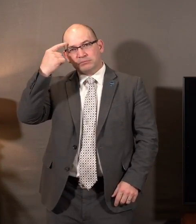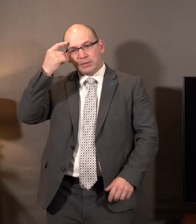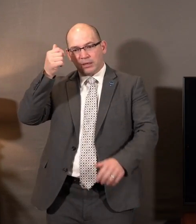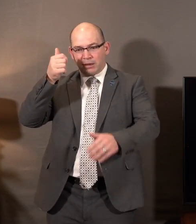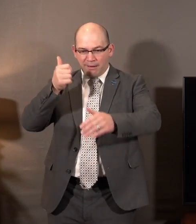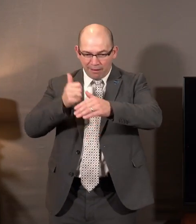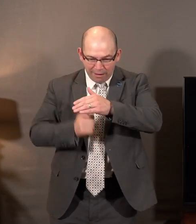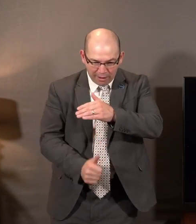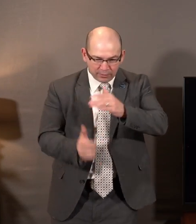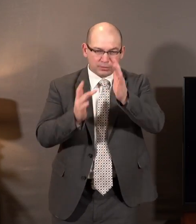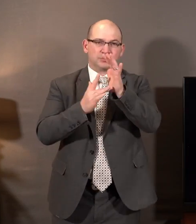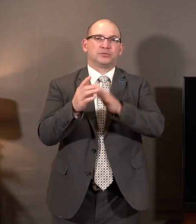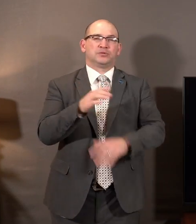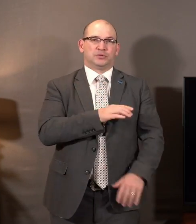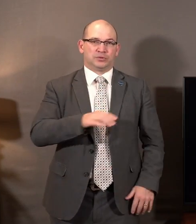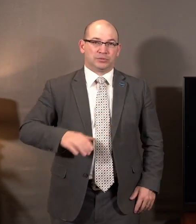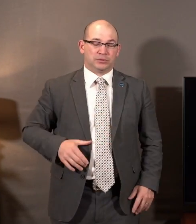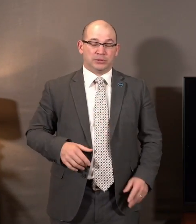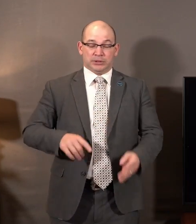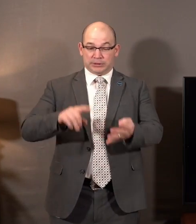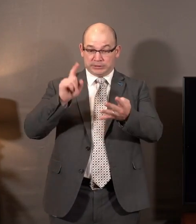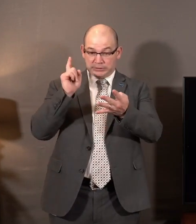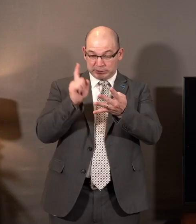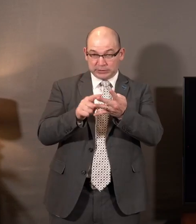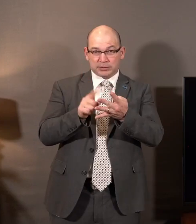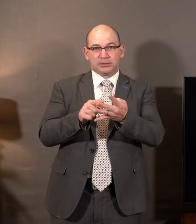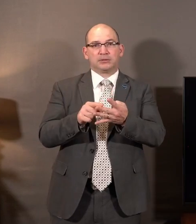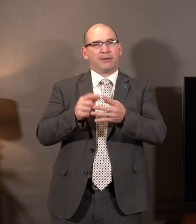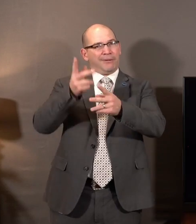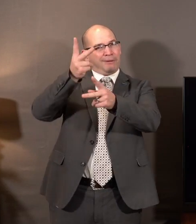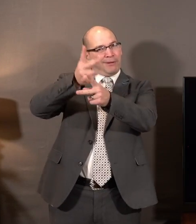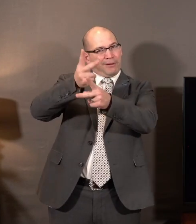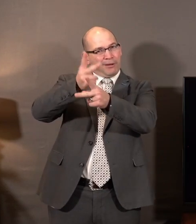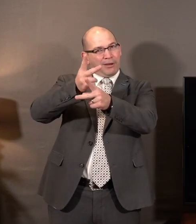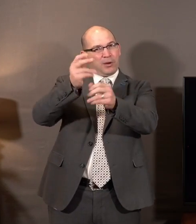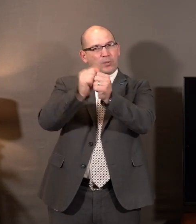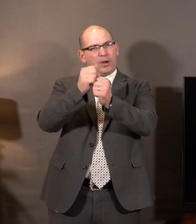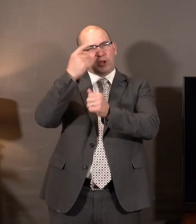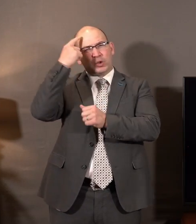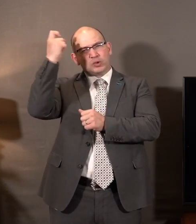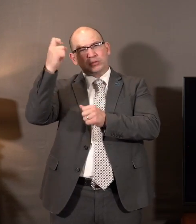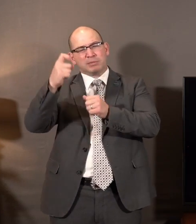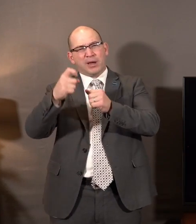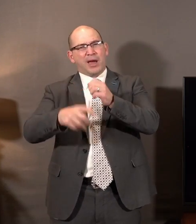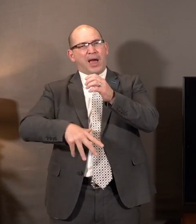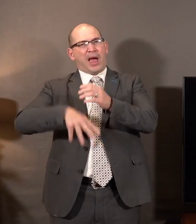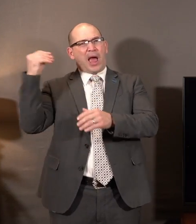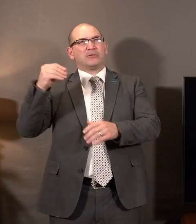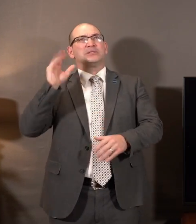Jesus Christ secondly be cautious about dreaming outside the will of God that